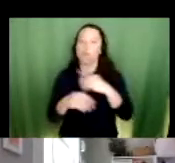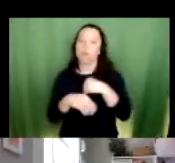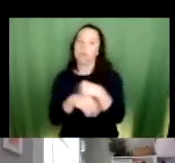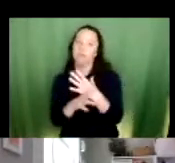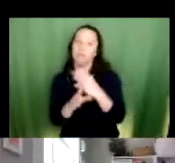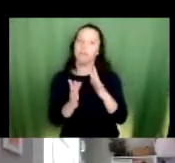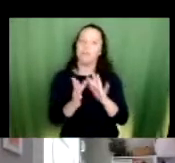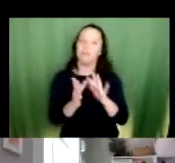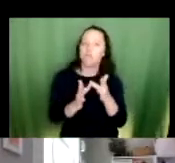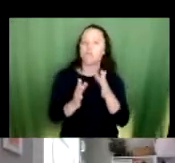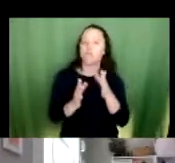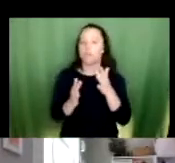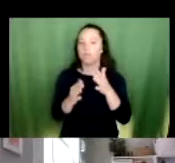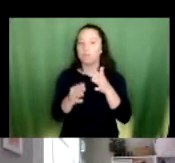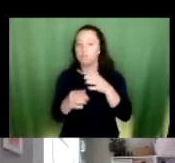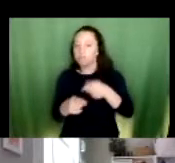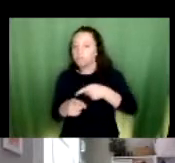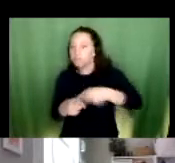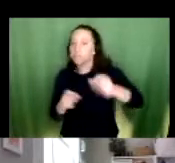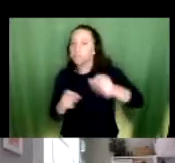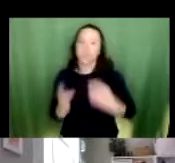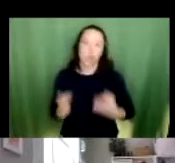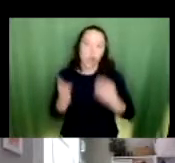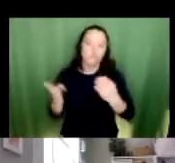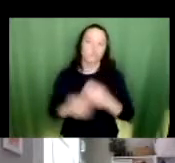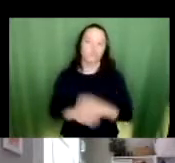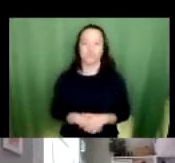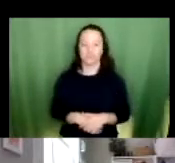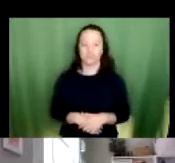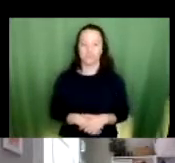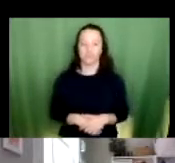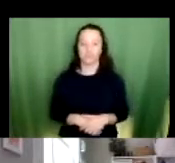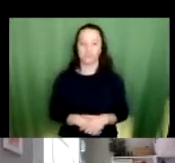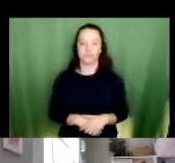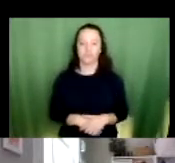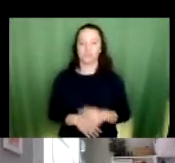And in addition to that, we are still definitely a skeleton crew in terms of